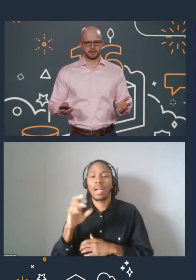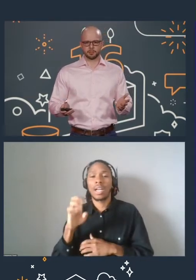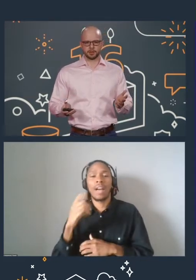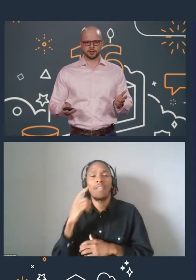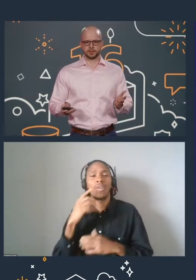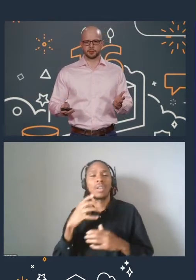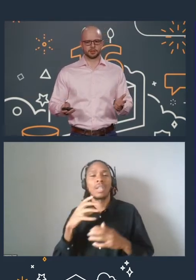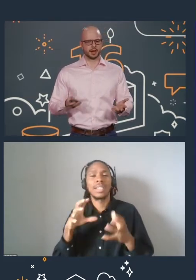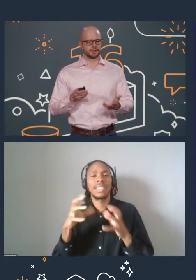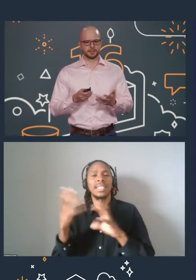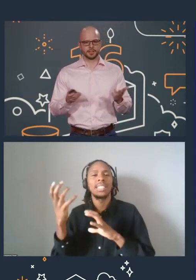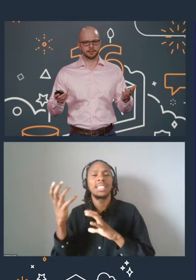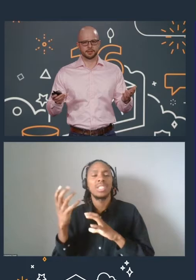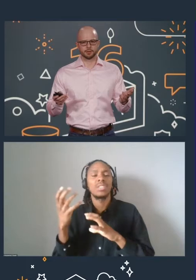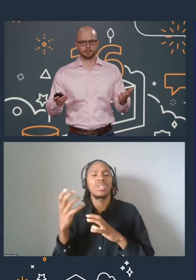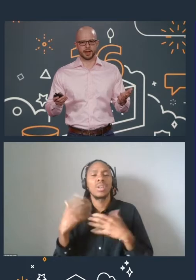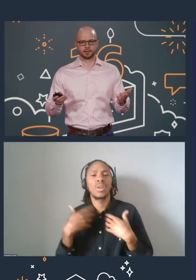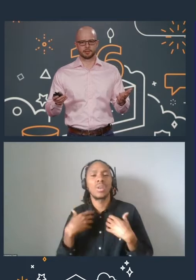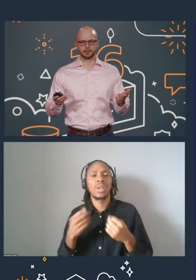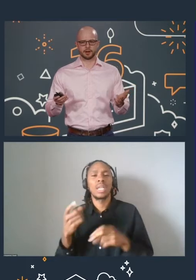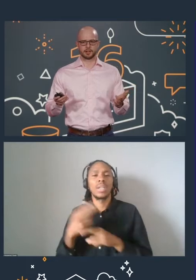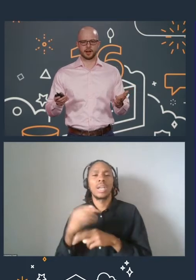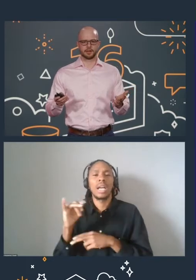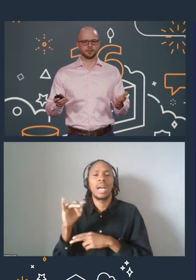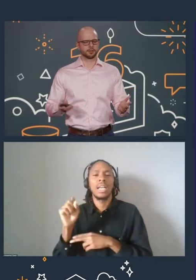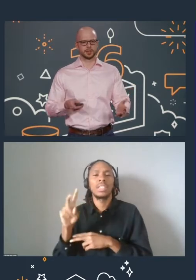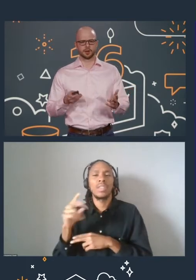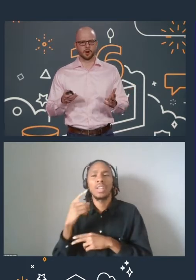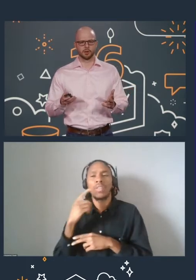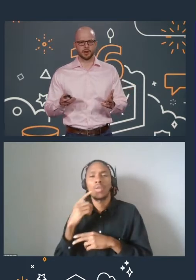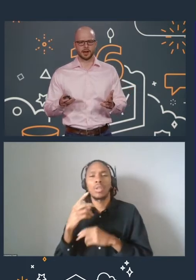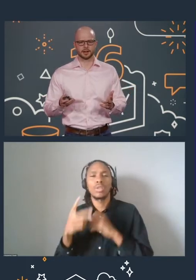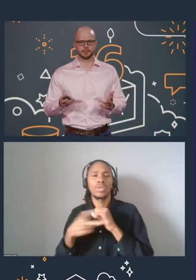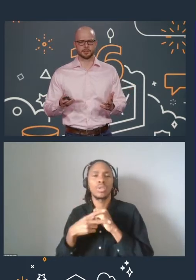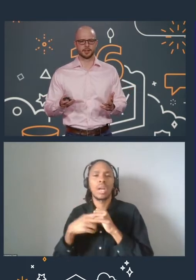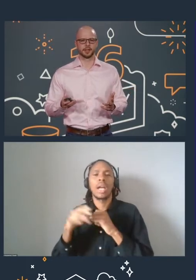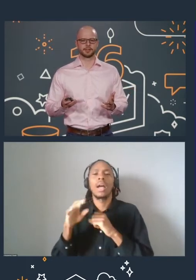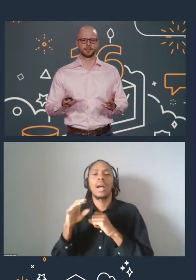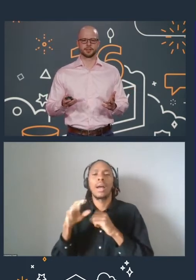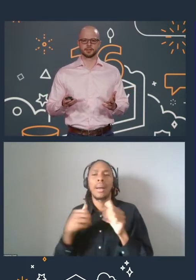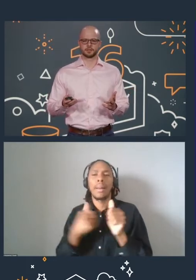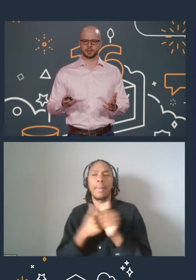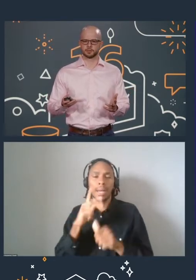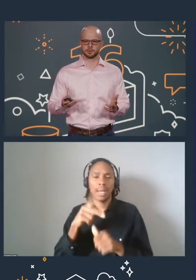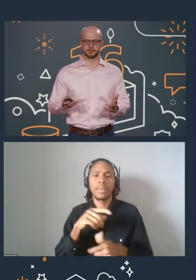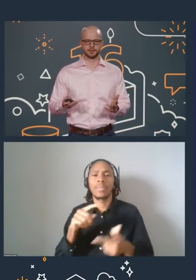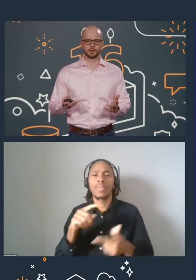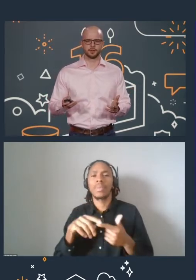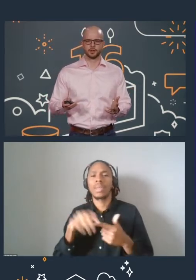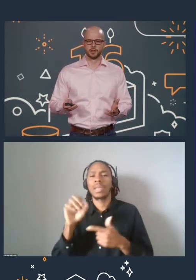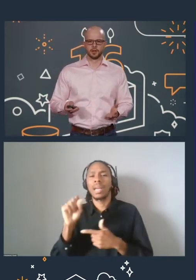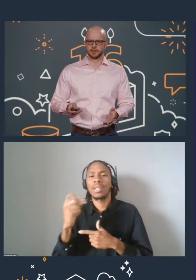Customers use ISVs to store backups and archive. They're storing their own backups and S3 Glacier Flexible Retrieval.